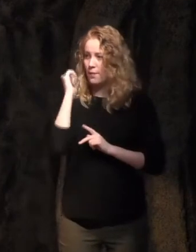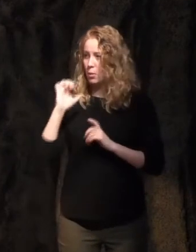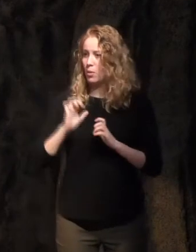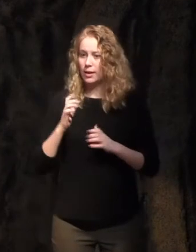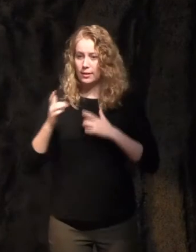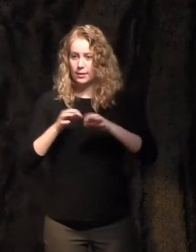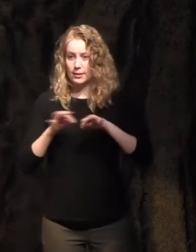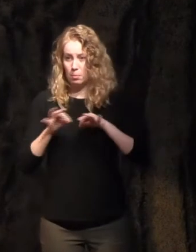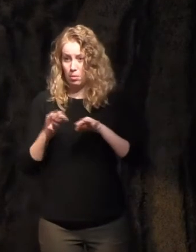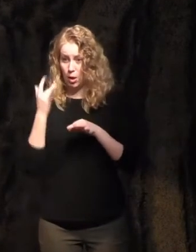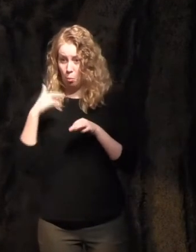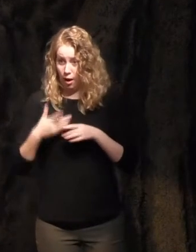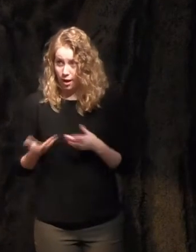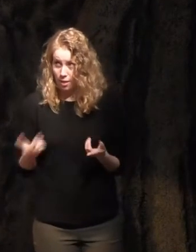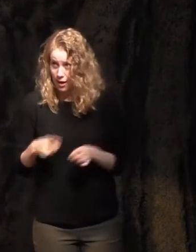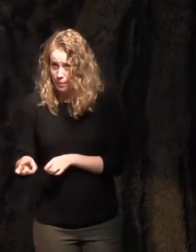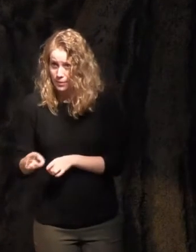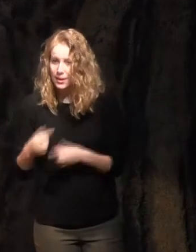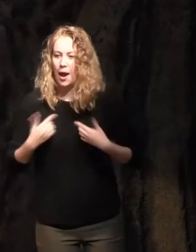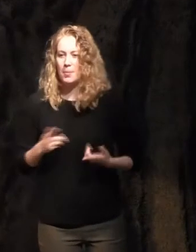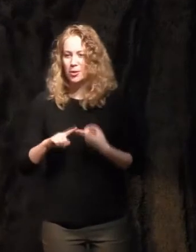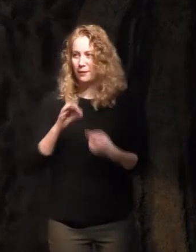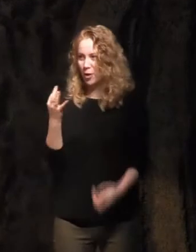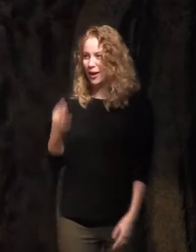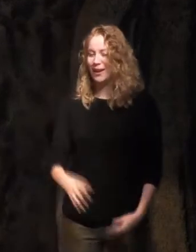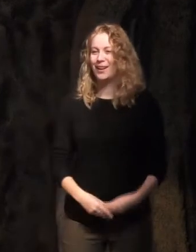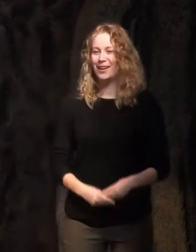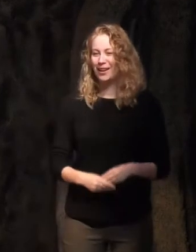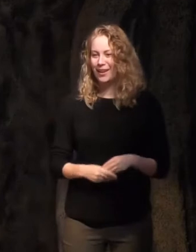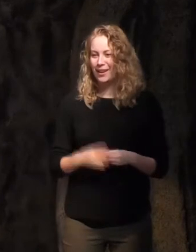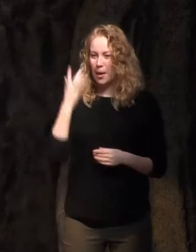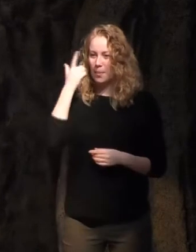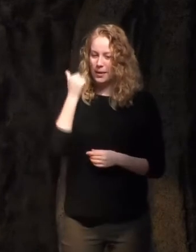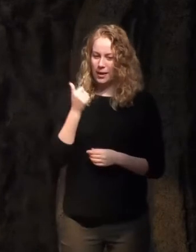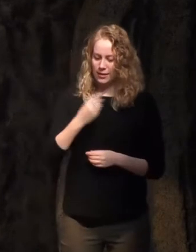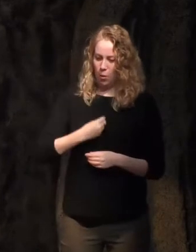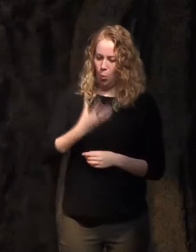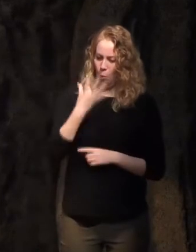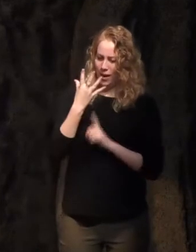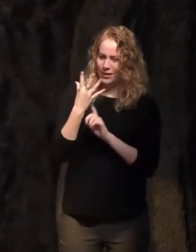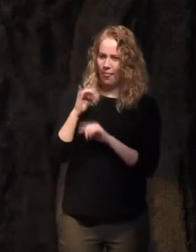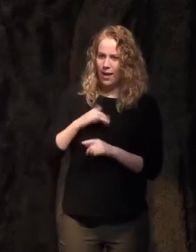I'm around til Friday morning Because white is the thing, right?